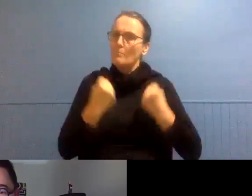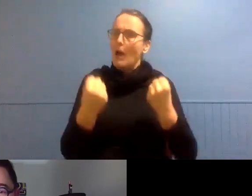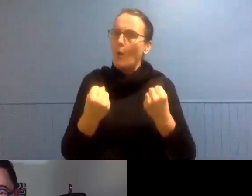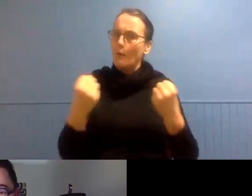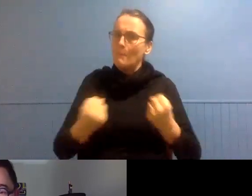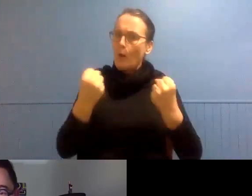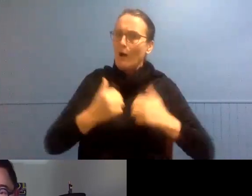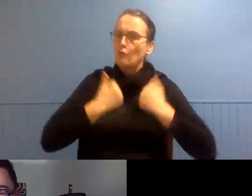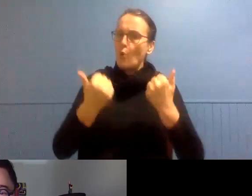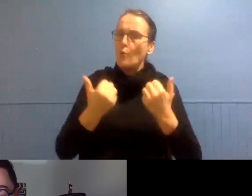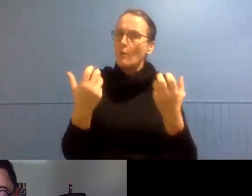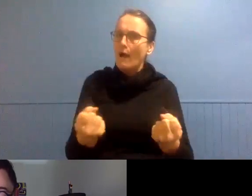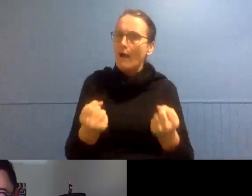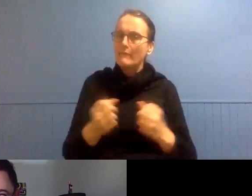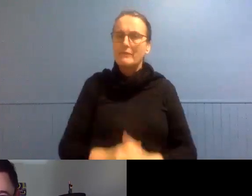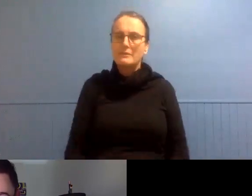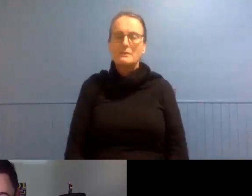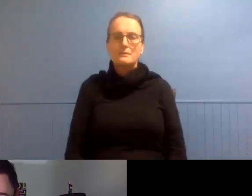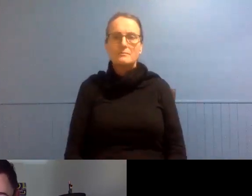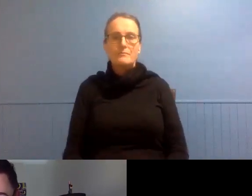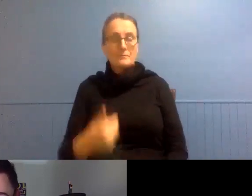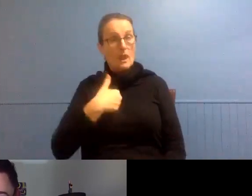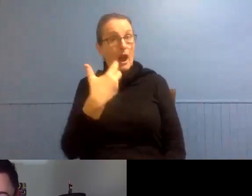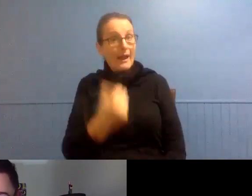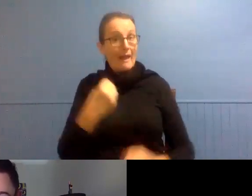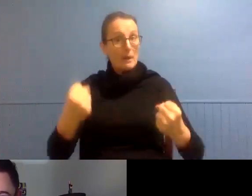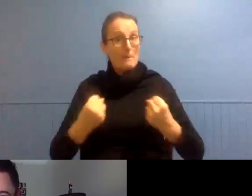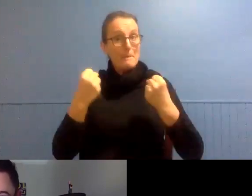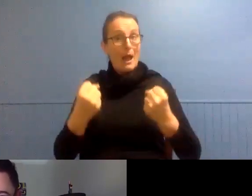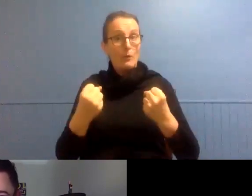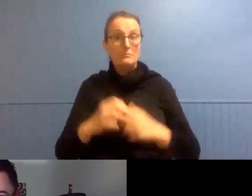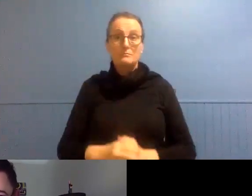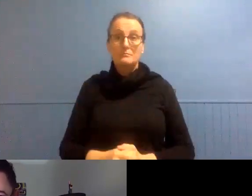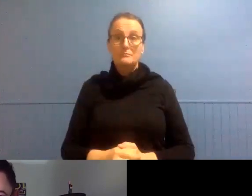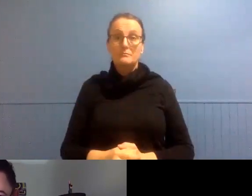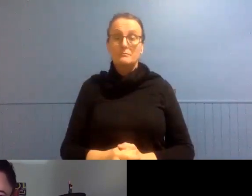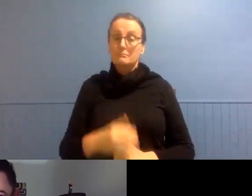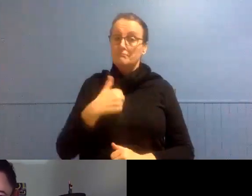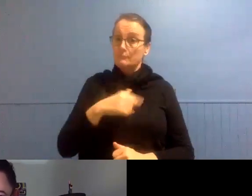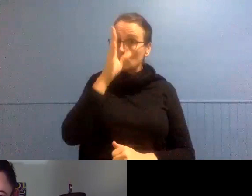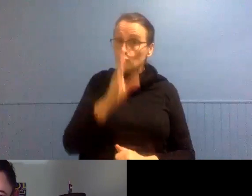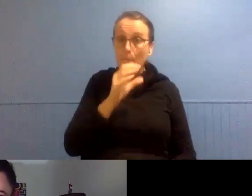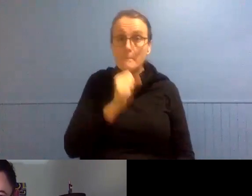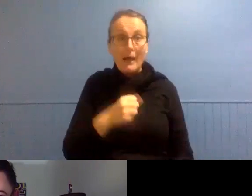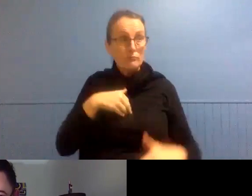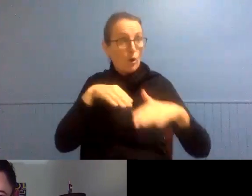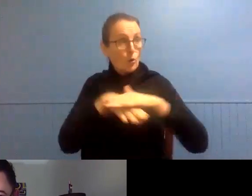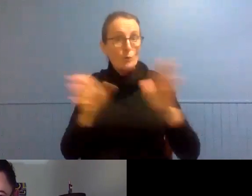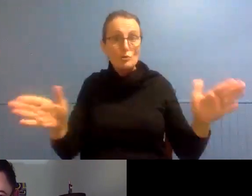There's a privilege and power that I have, heterosexual male, going into a room, there's power that I have,